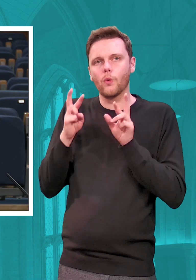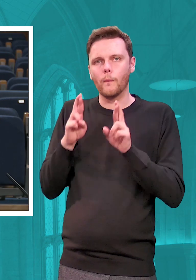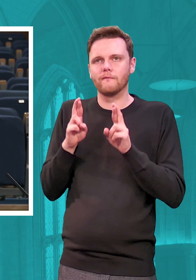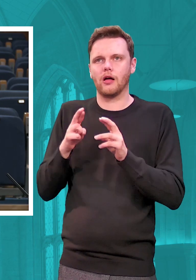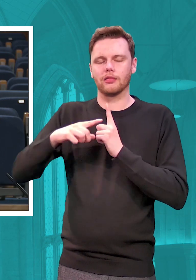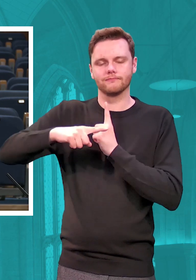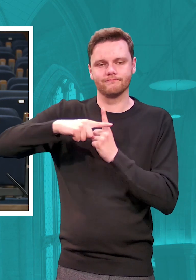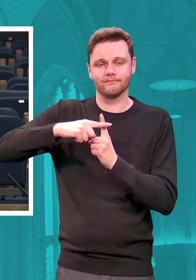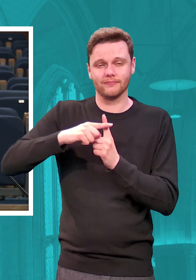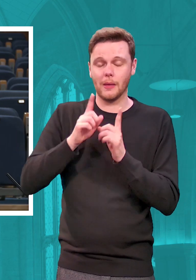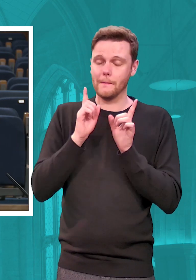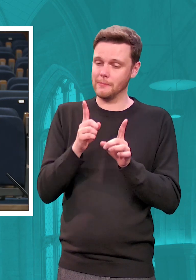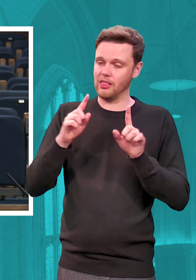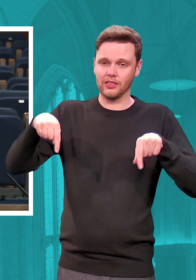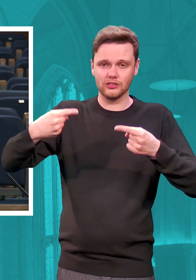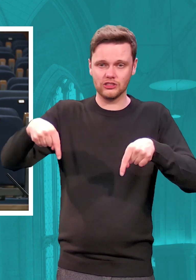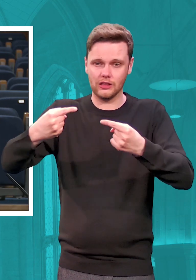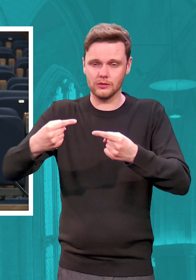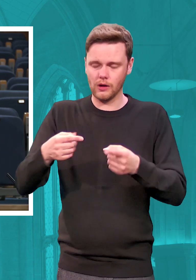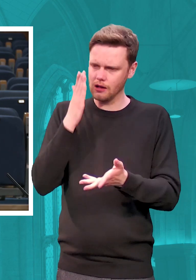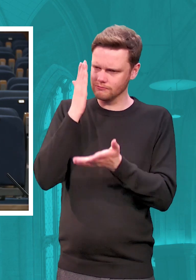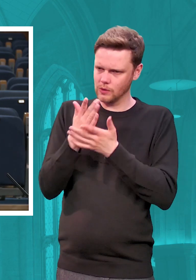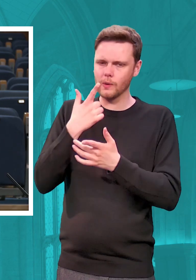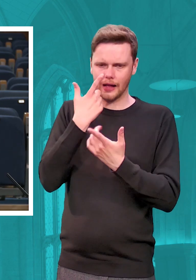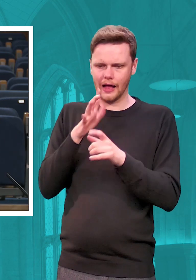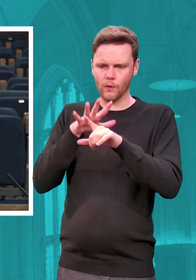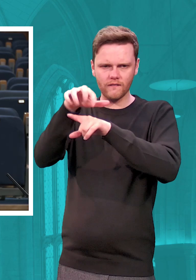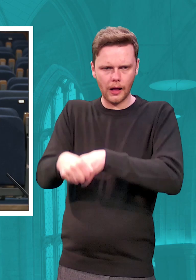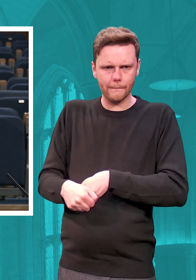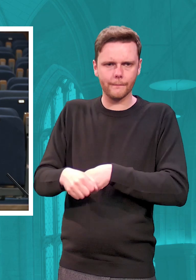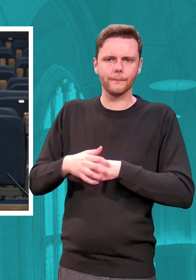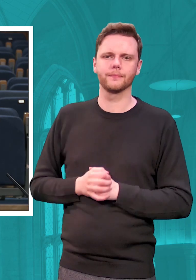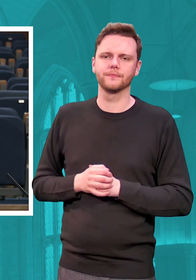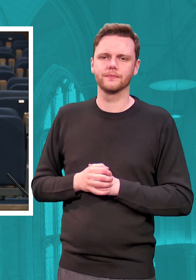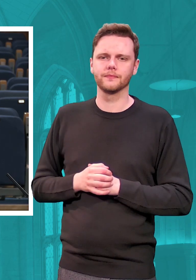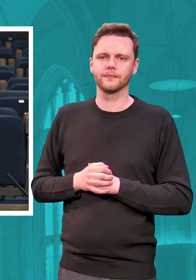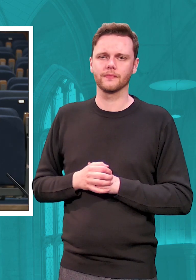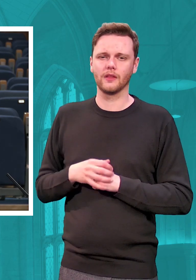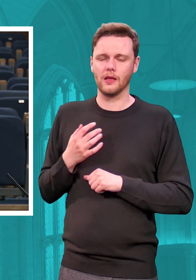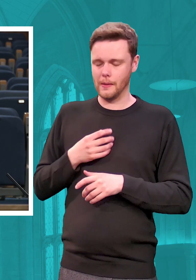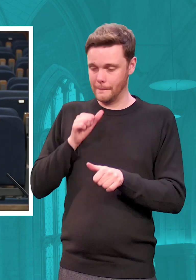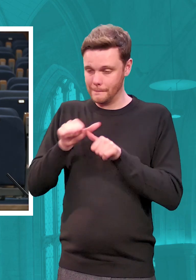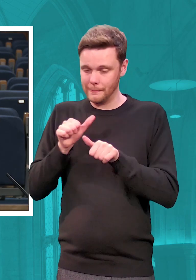but there are challenges which I'm sure that we can overcome. Close management of our finances over the coming years,